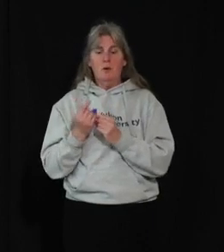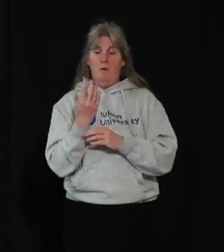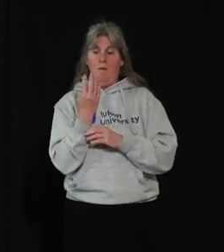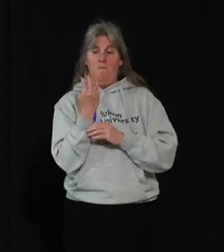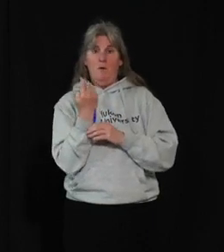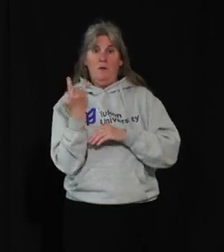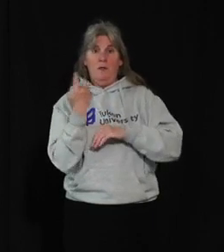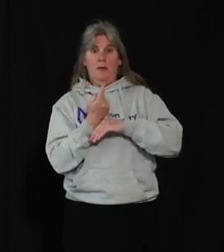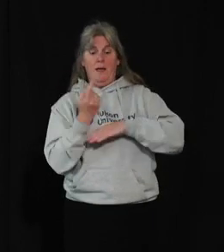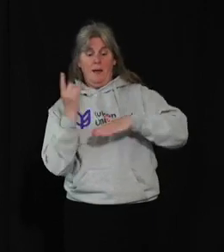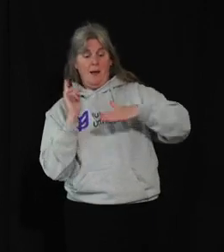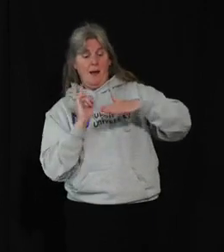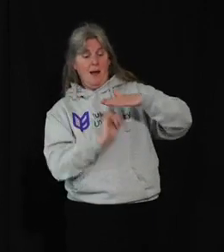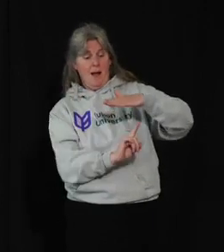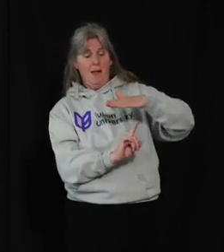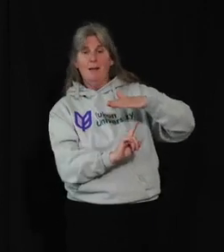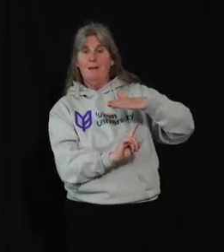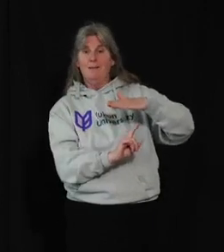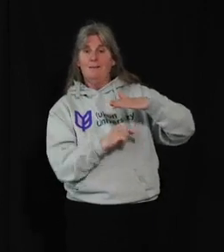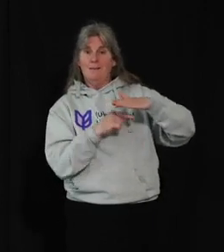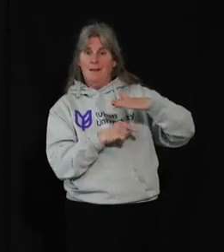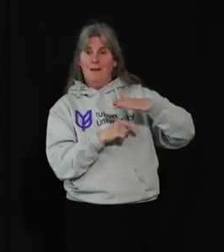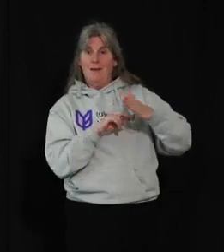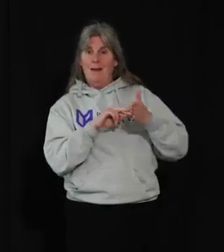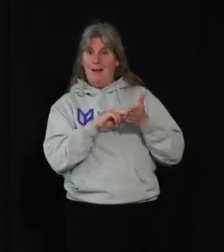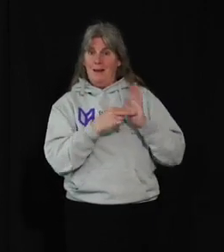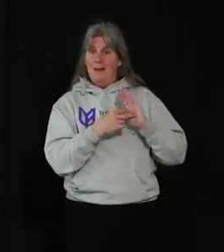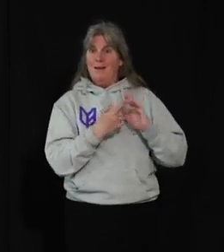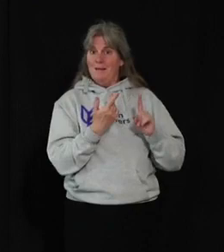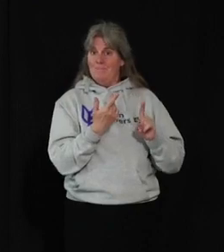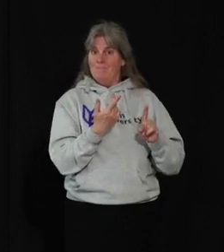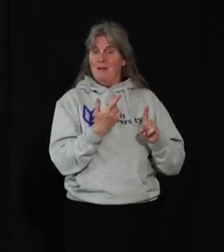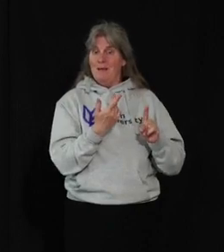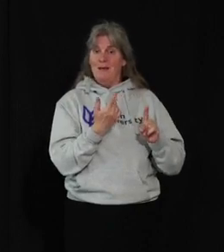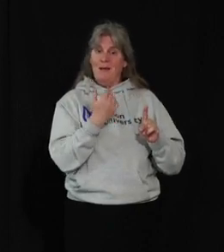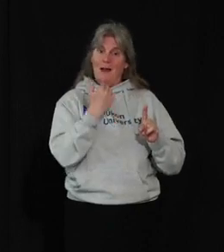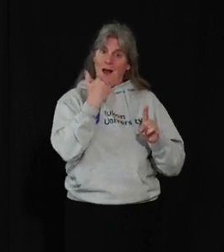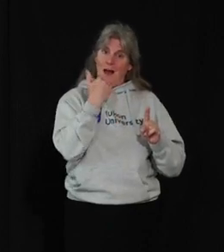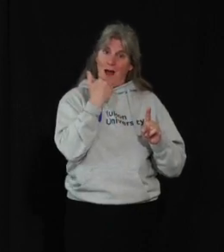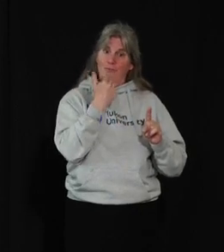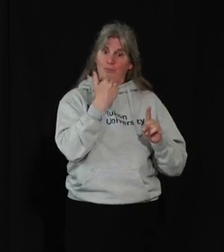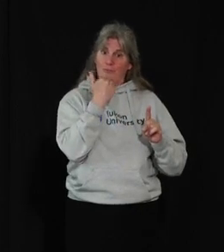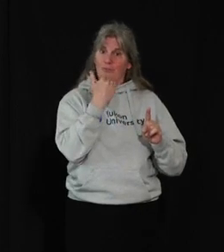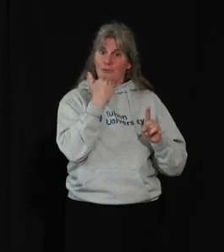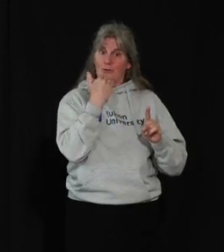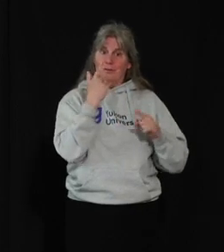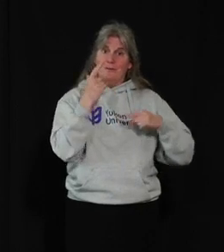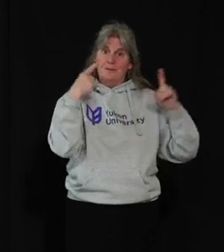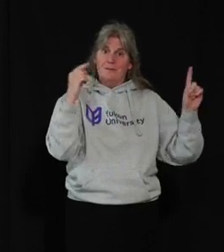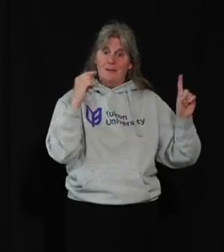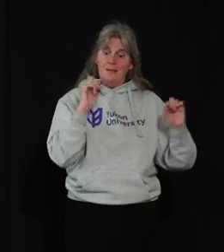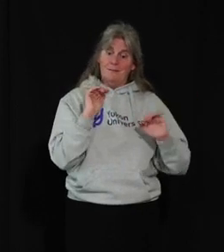The 14 day isolation is what got us to a place where we do not just necessarily have a flattened curve but we have